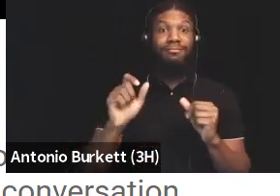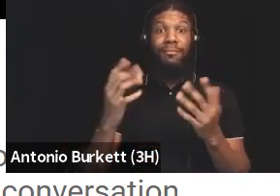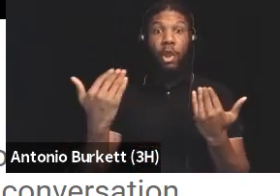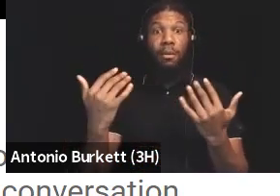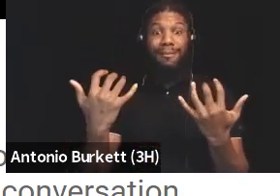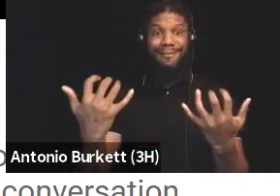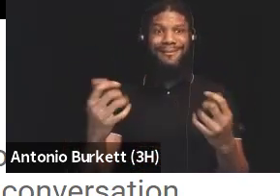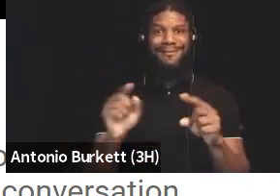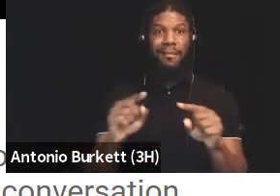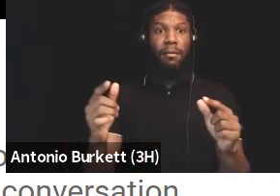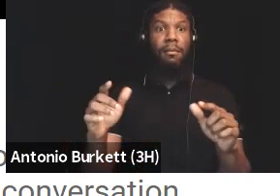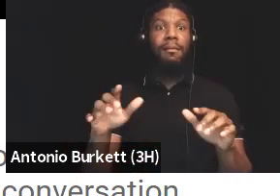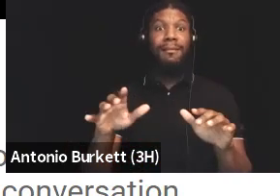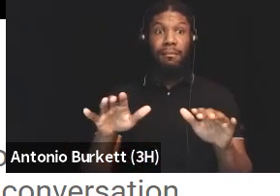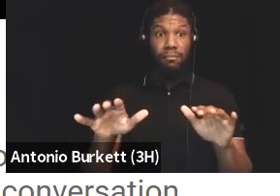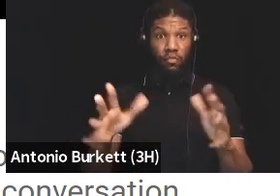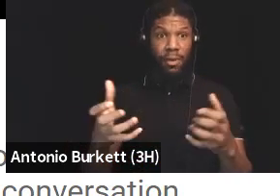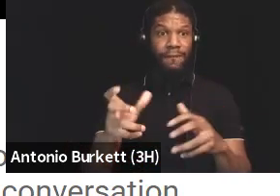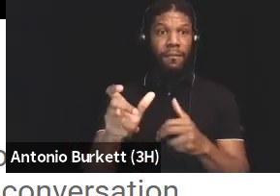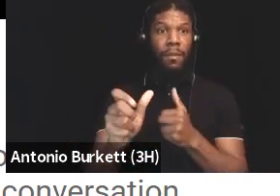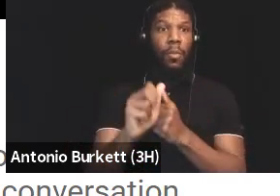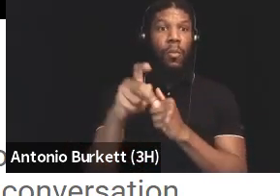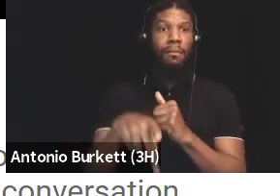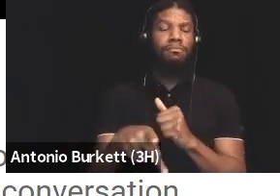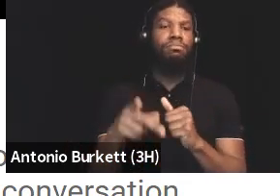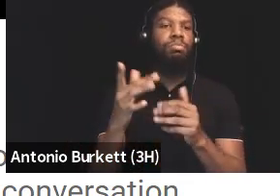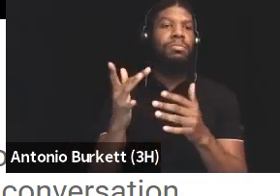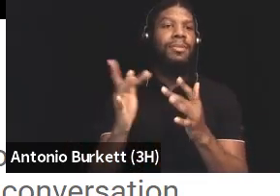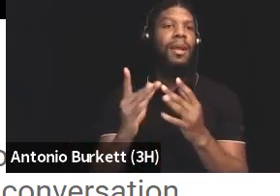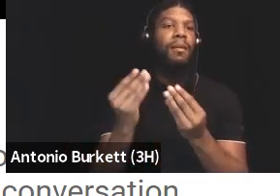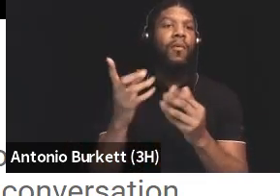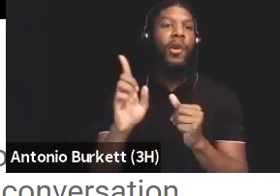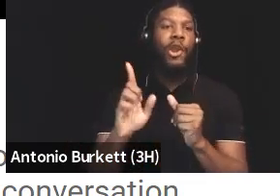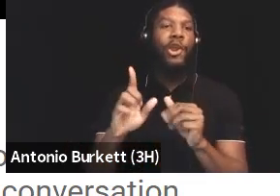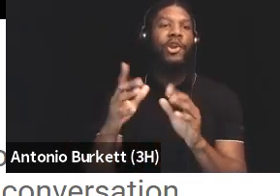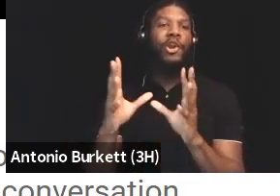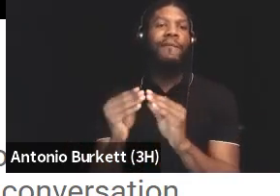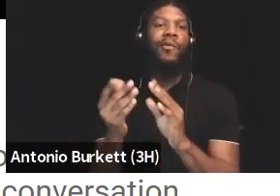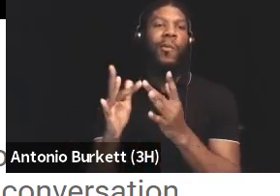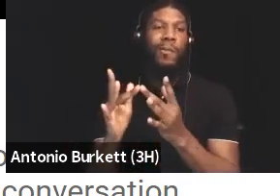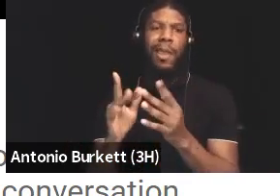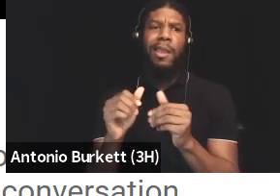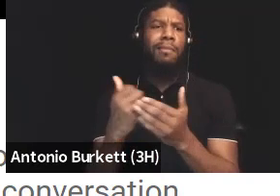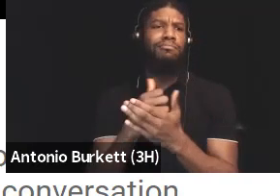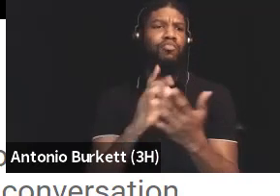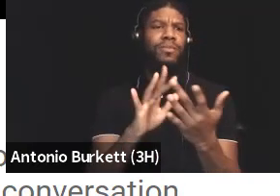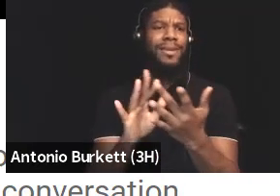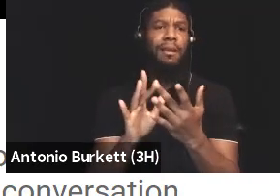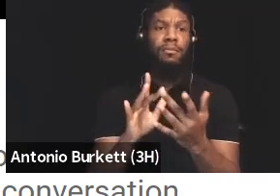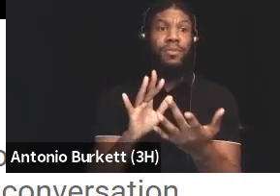contact information is on the conference website, so feel free to reach out if you want to talk to any of the-- to myself or Janine or any of the panelists about the